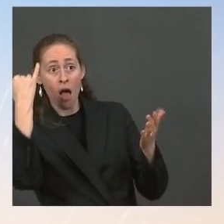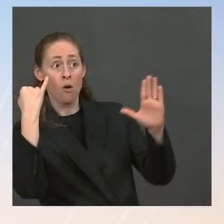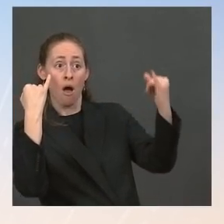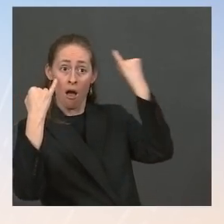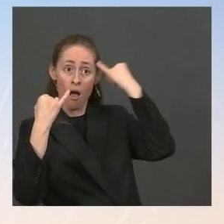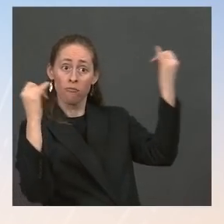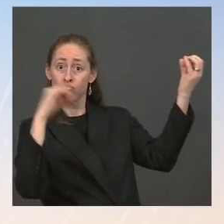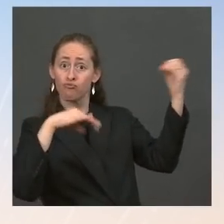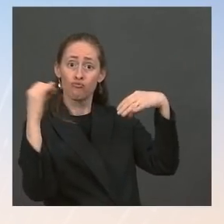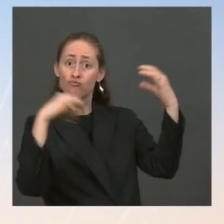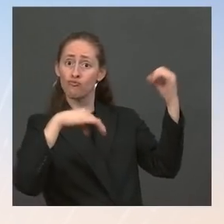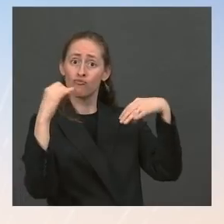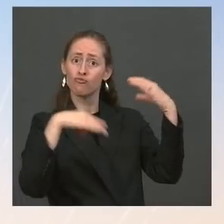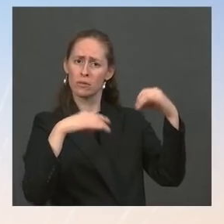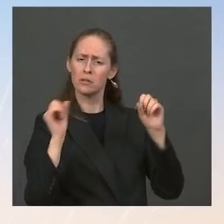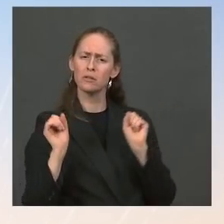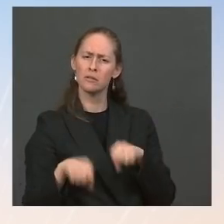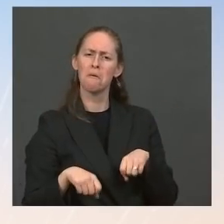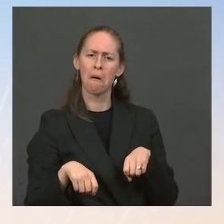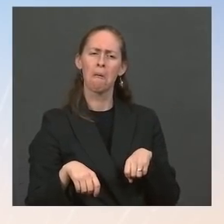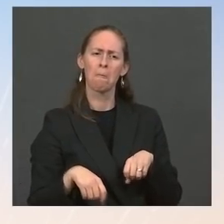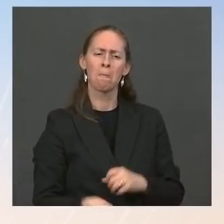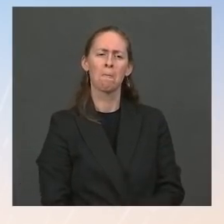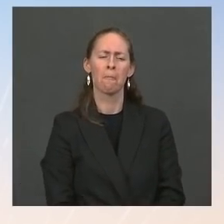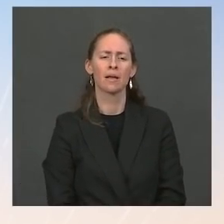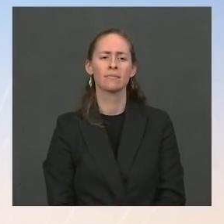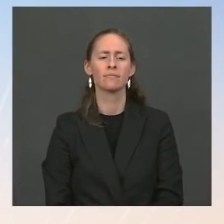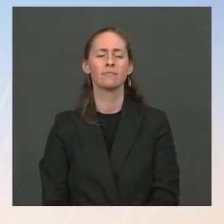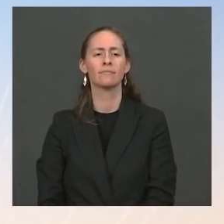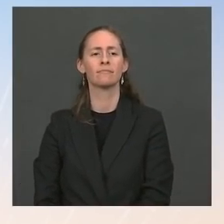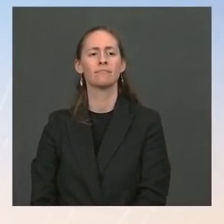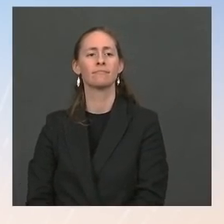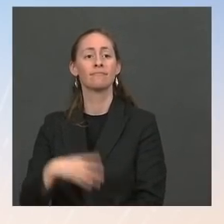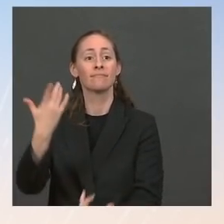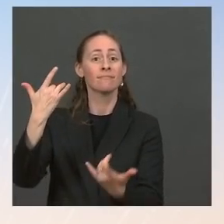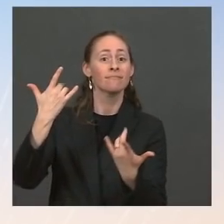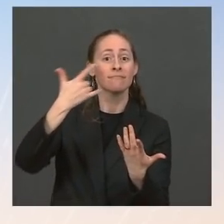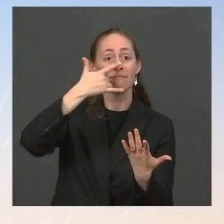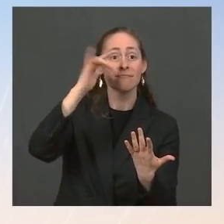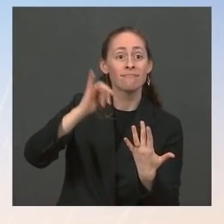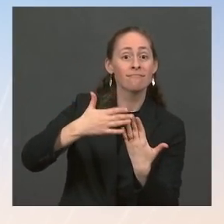But he can't determine how everybody is going to vote in Congress. We know that. But he does --